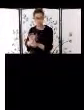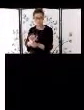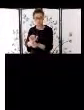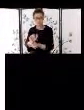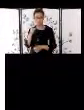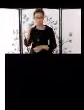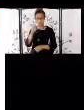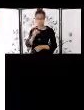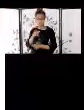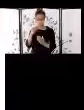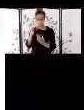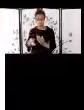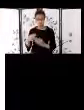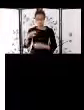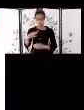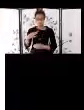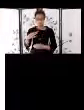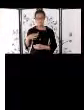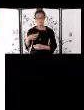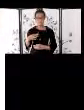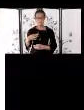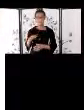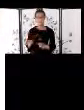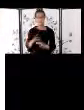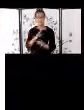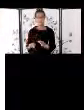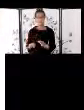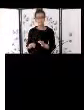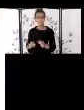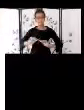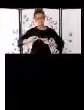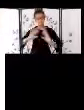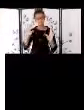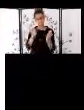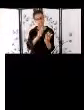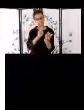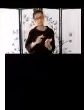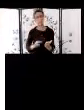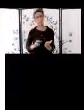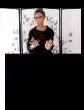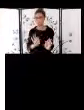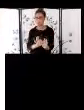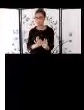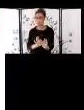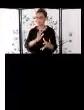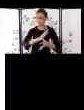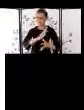are most important—more important than fancy formatting. Be sure to include important information